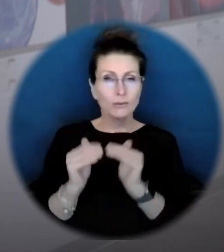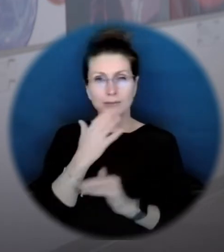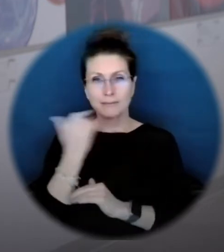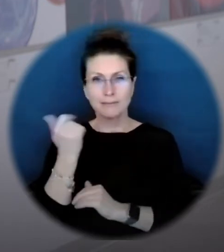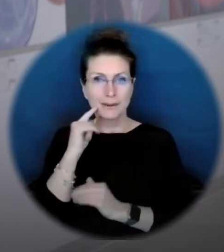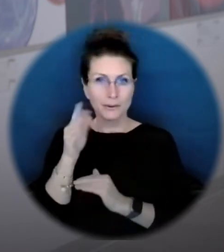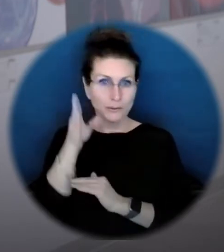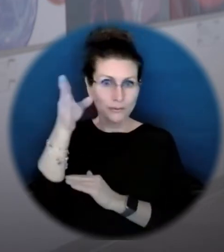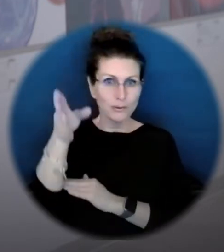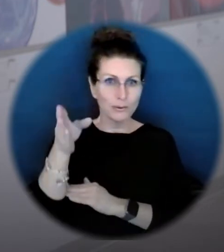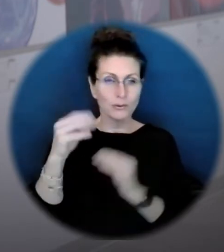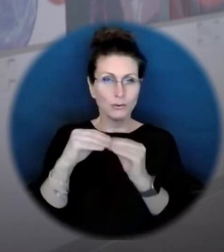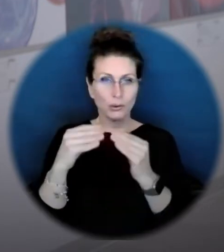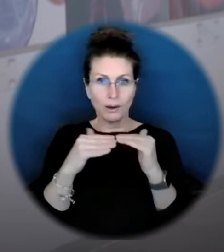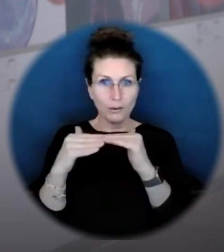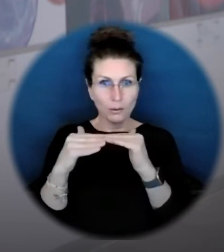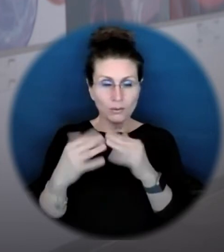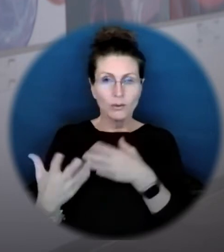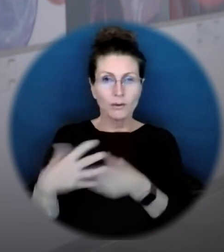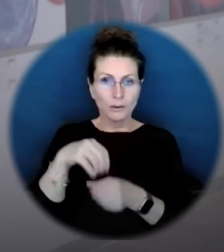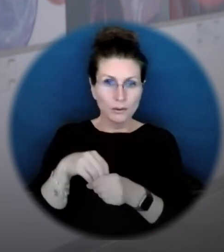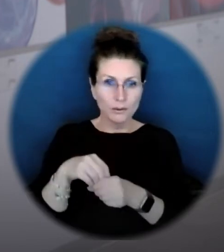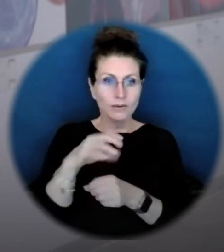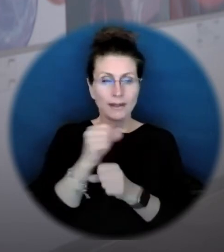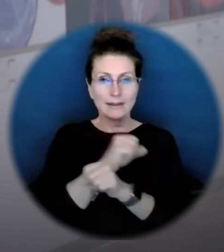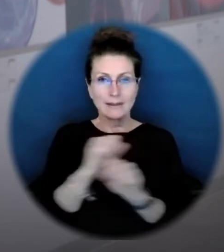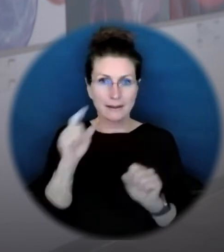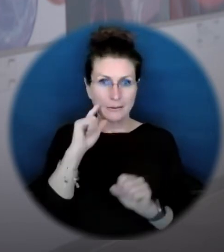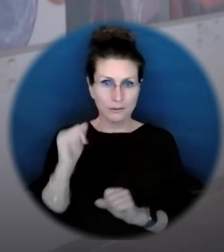that is more equitable, inclusive, and safe for all.